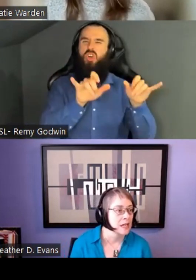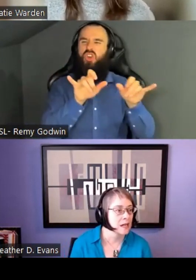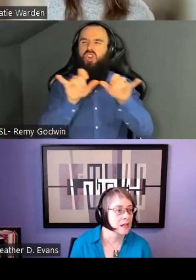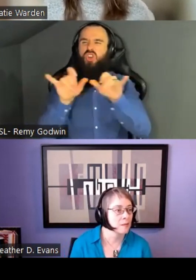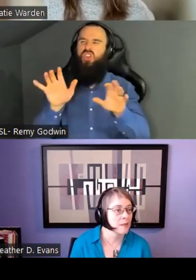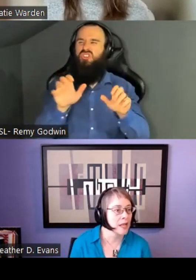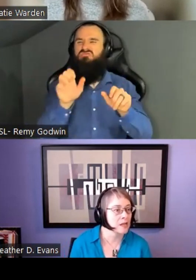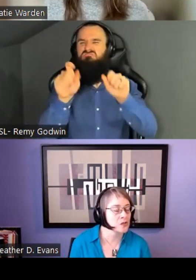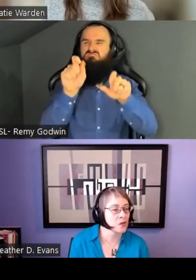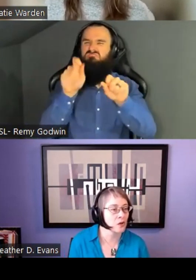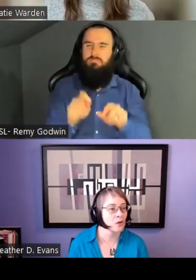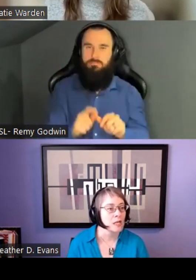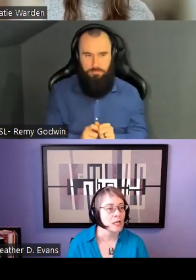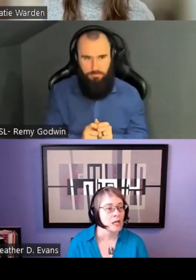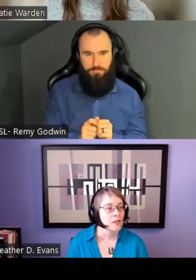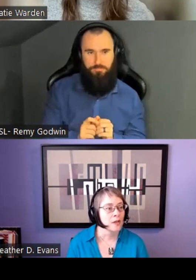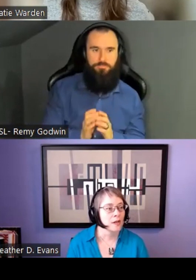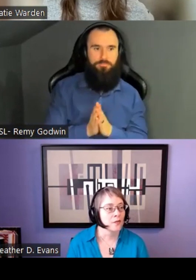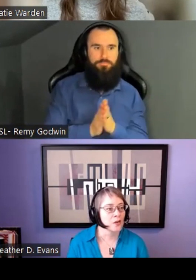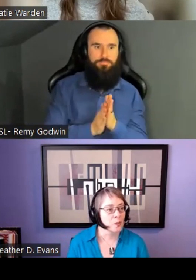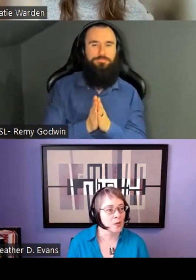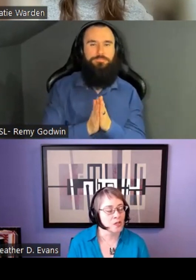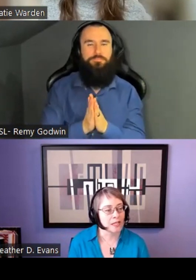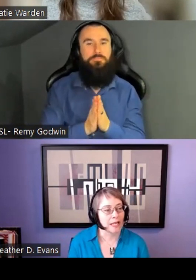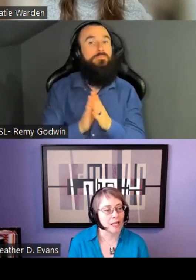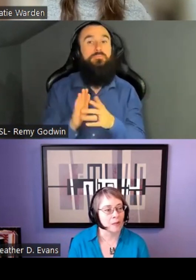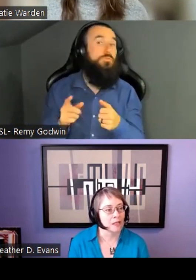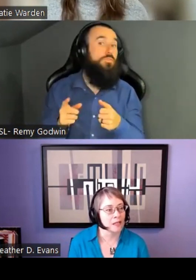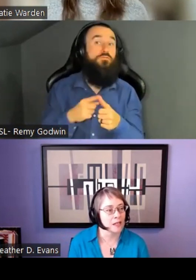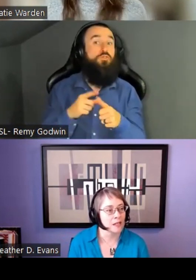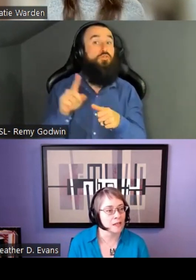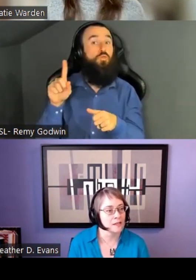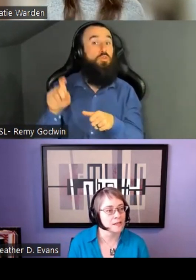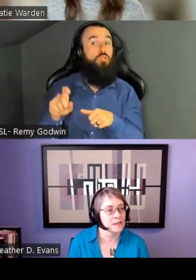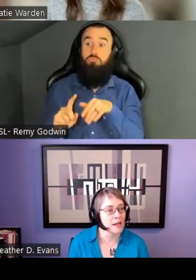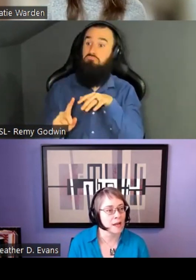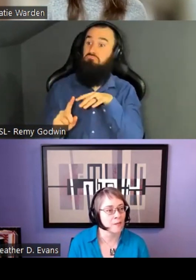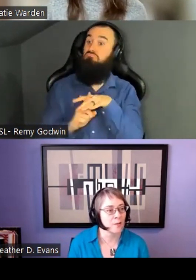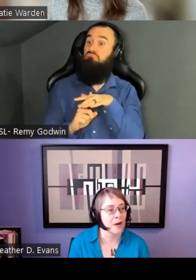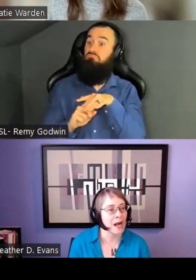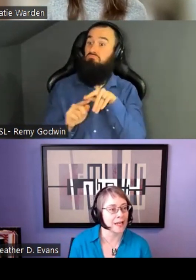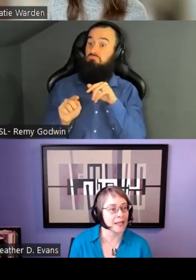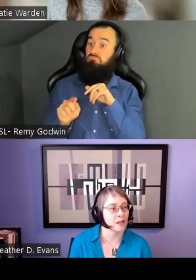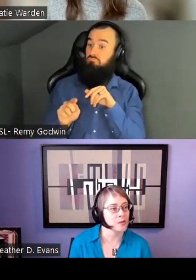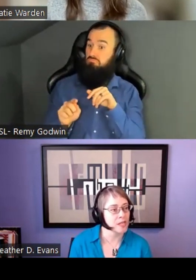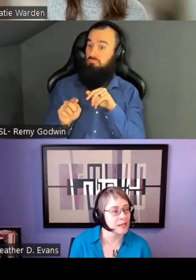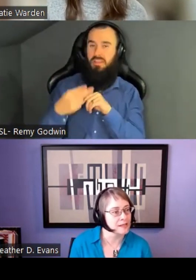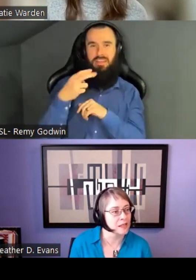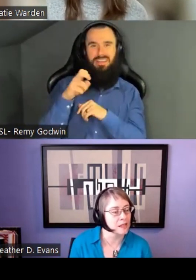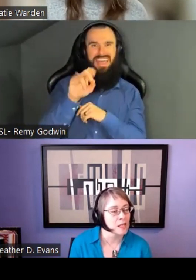Okay? And so the first question that came in is from Heidi who's asking,